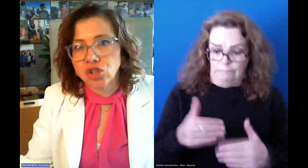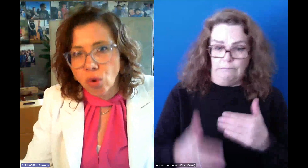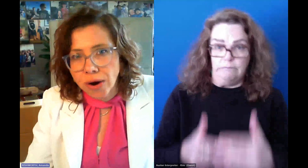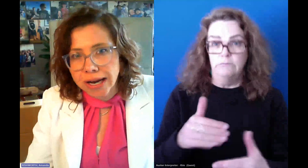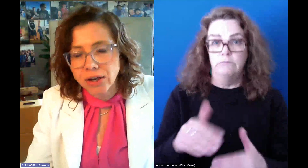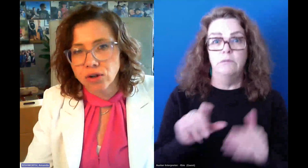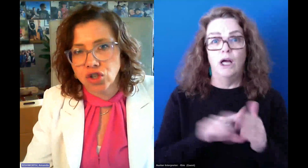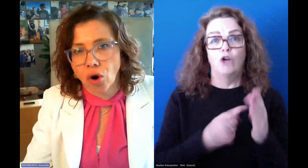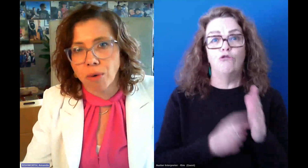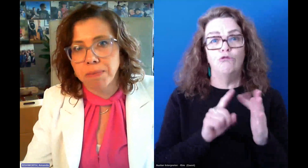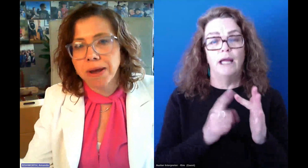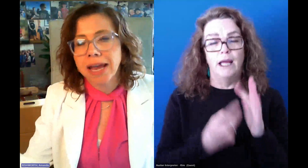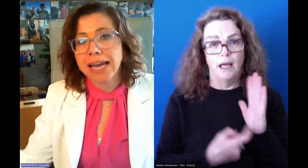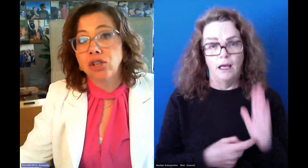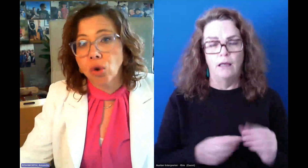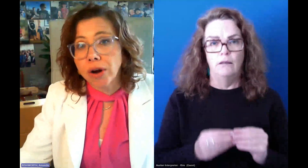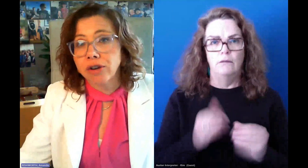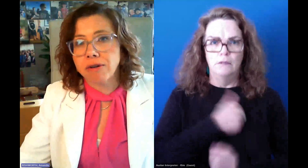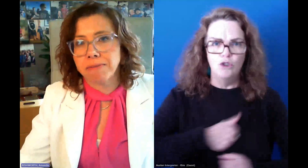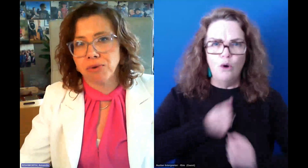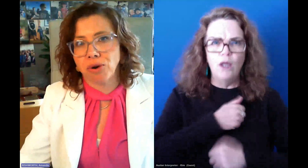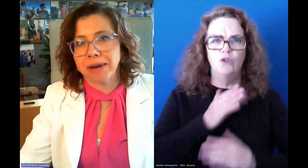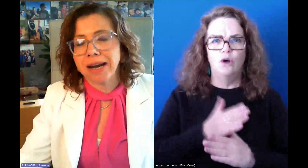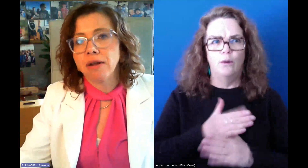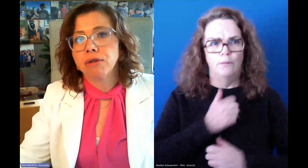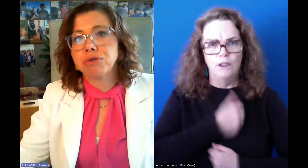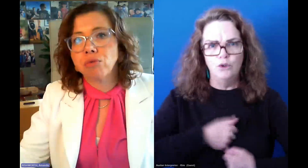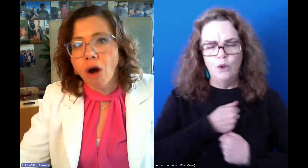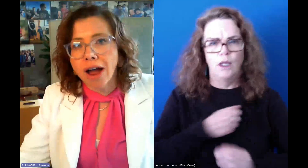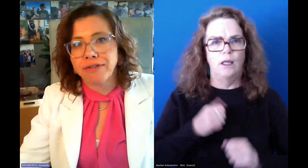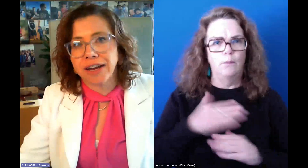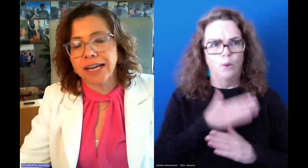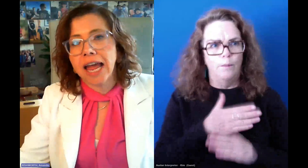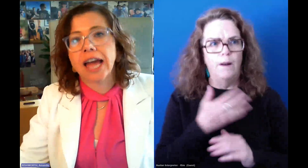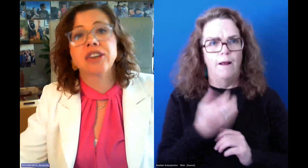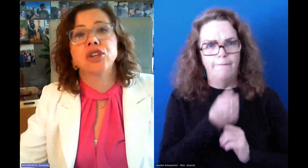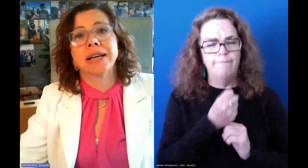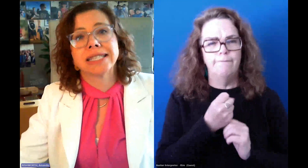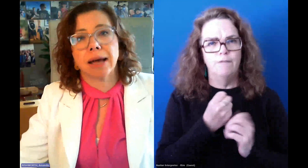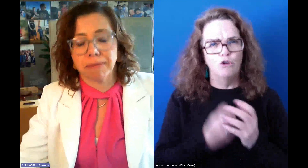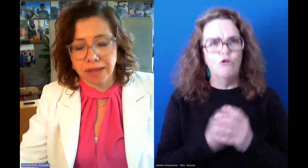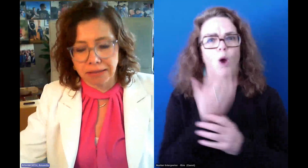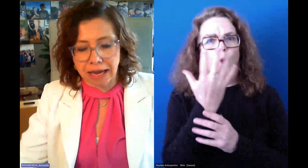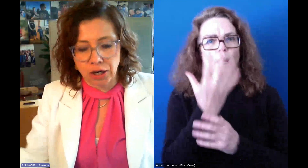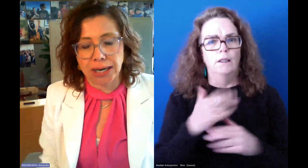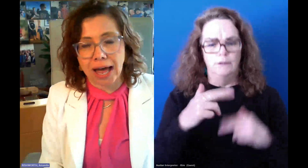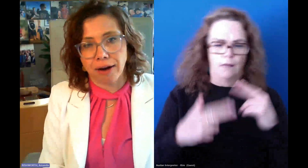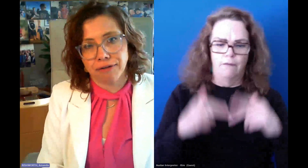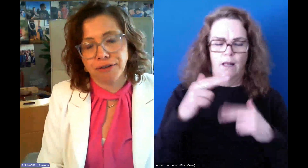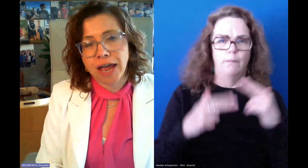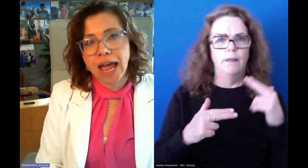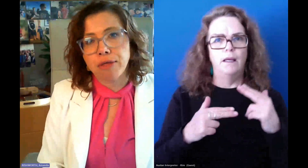enjoying your job, enjoying your employment, thriving, and doing something that you love